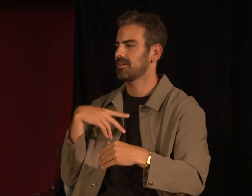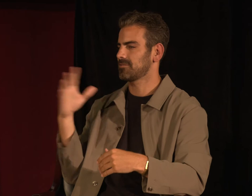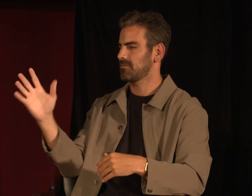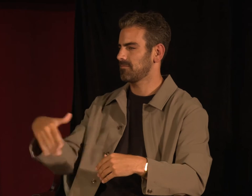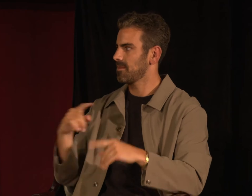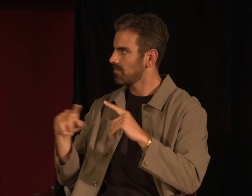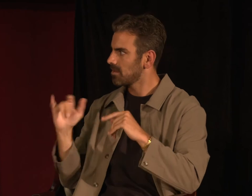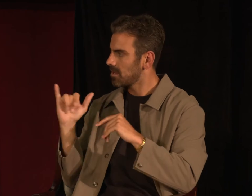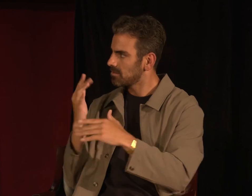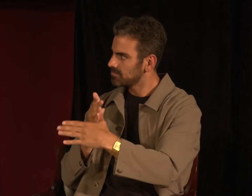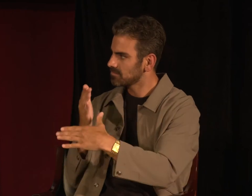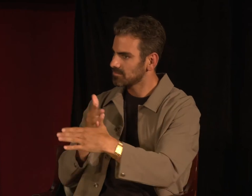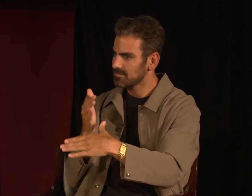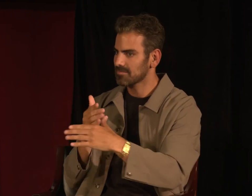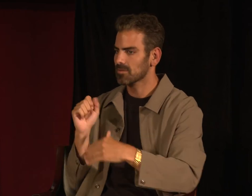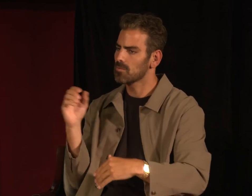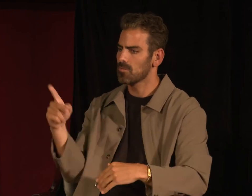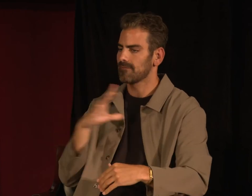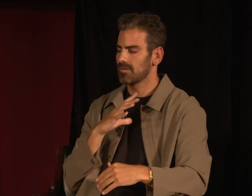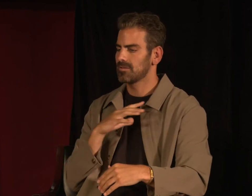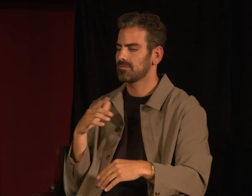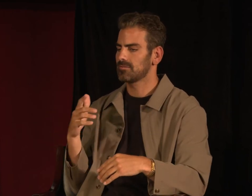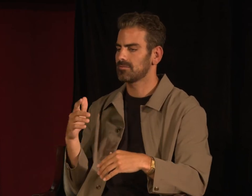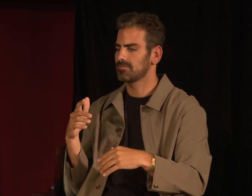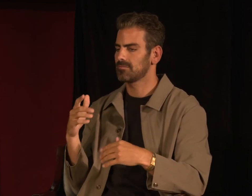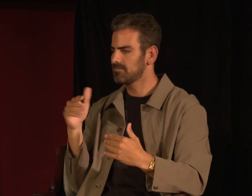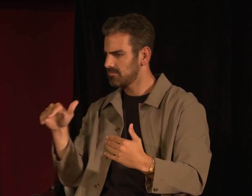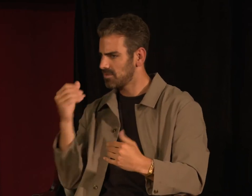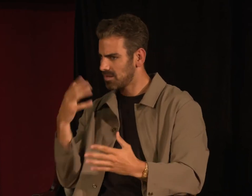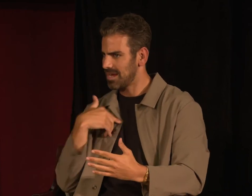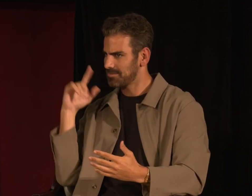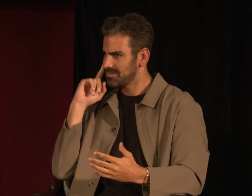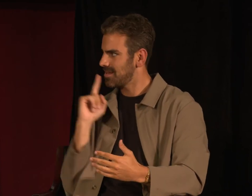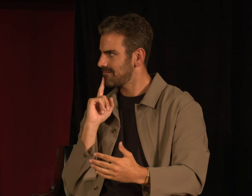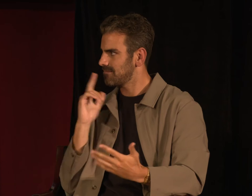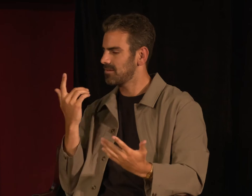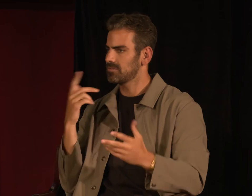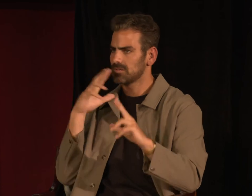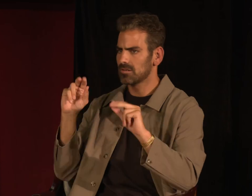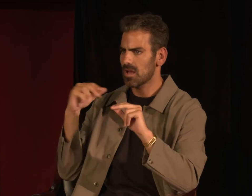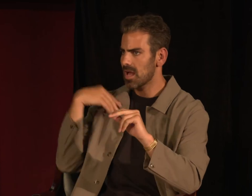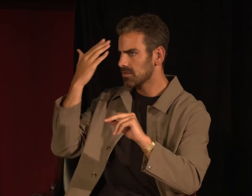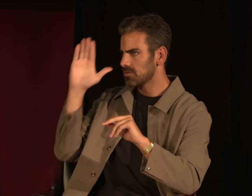something insane to serve you. But with more and more persistence from the director, I thought, maybe this is legit. So I went back and I said,